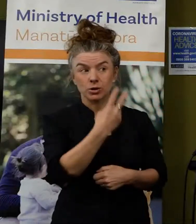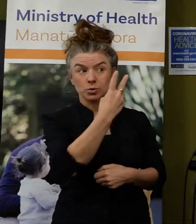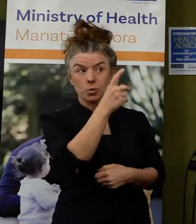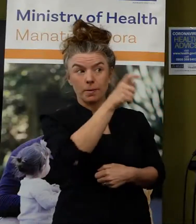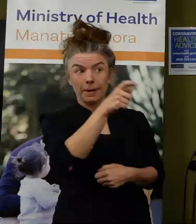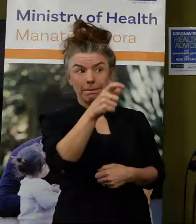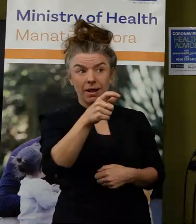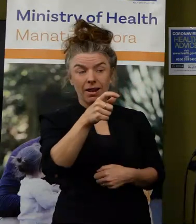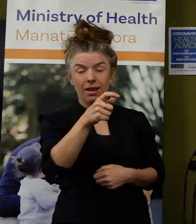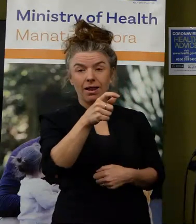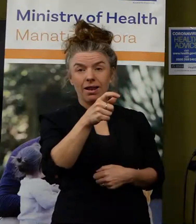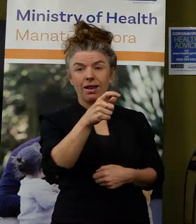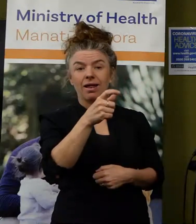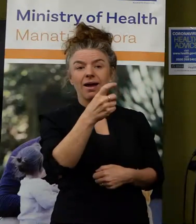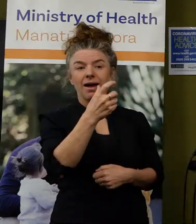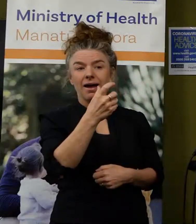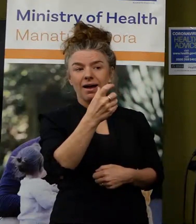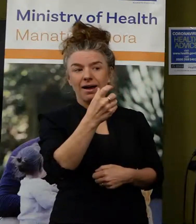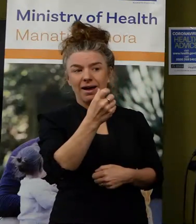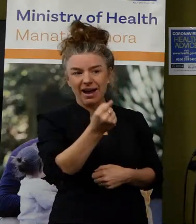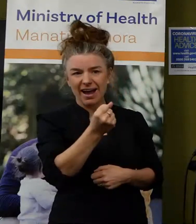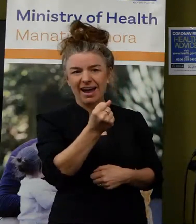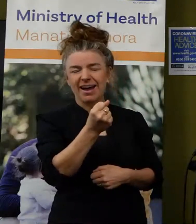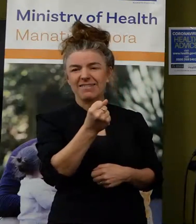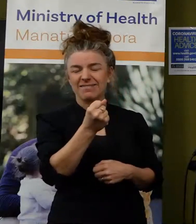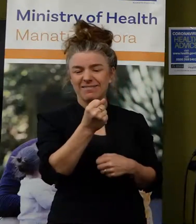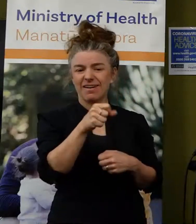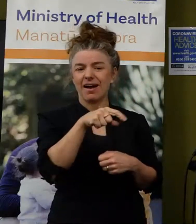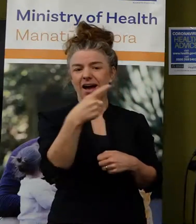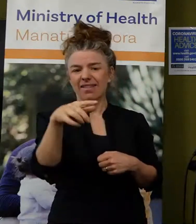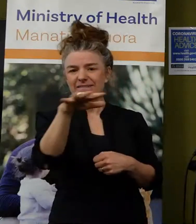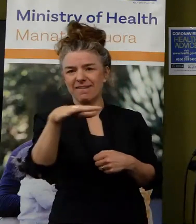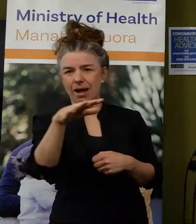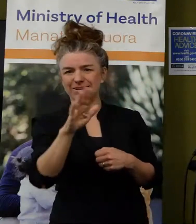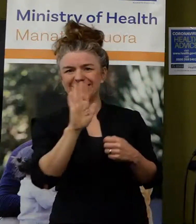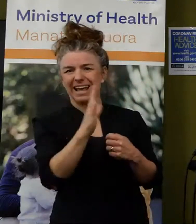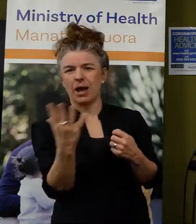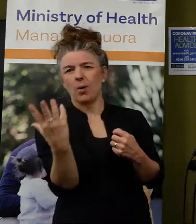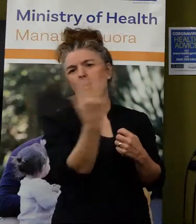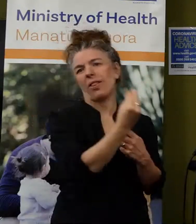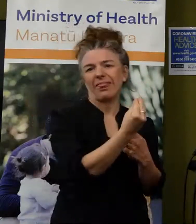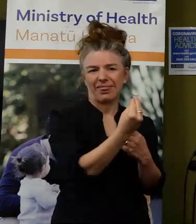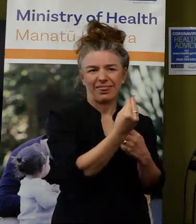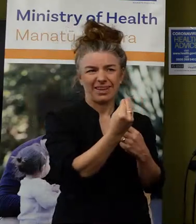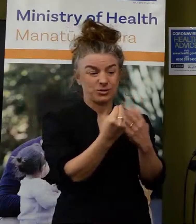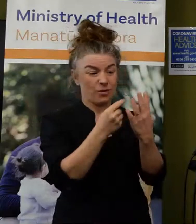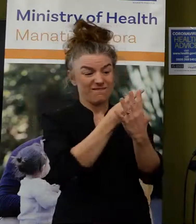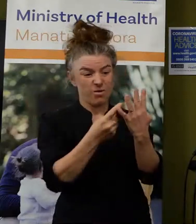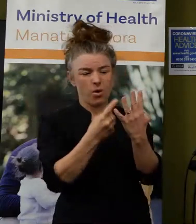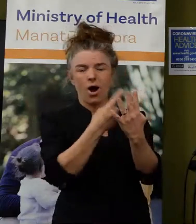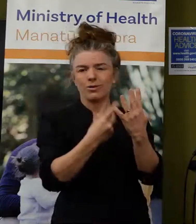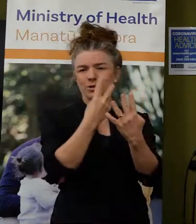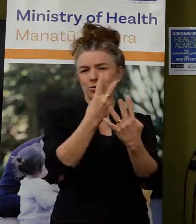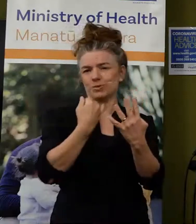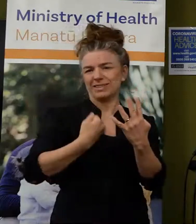by a non-symptomatic, non-positive family member who's also with them. So I hope the numbers there all add up.